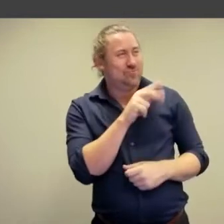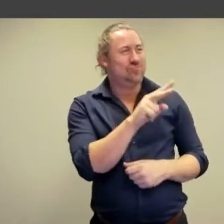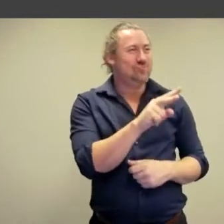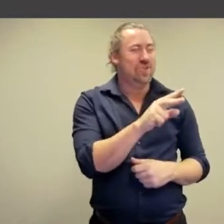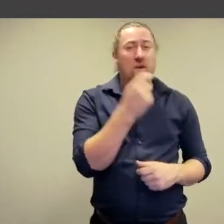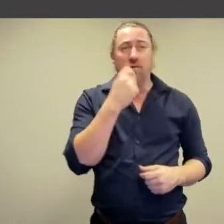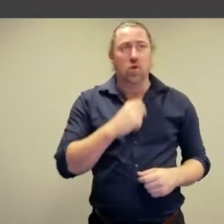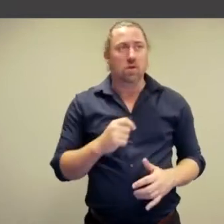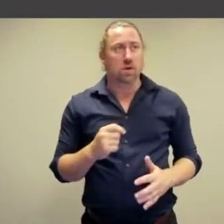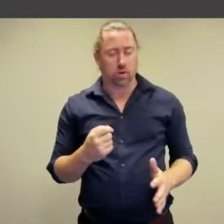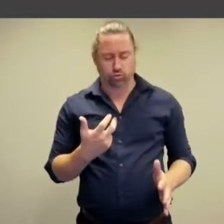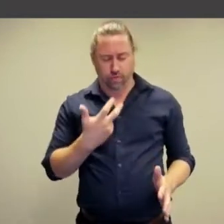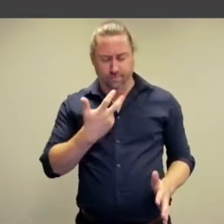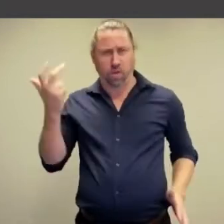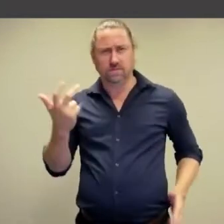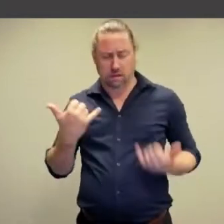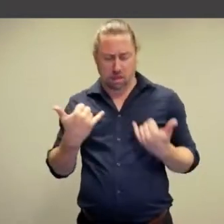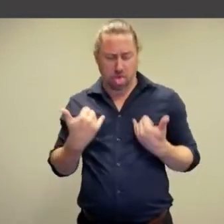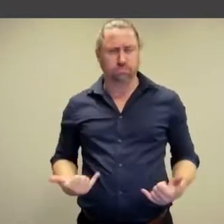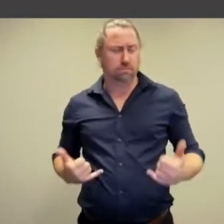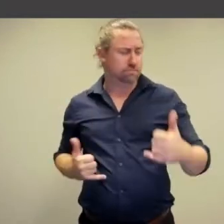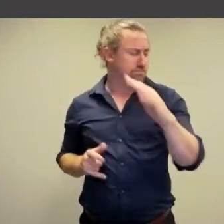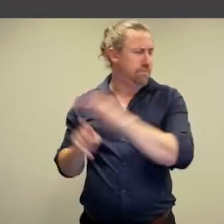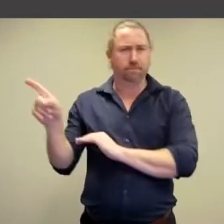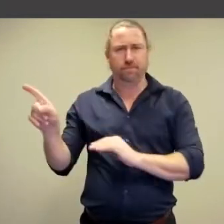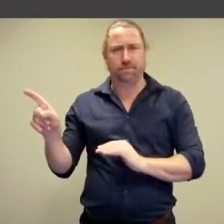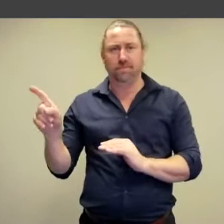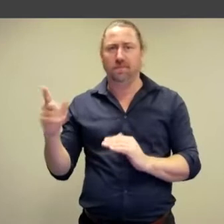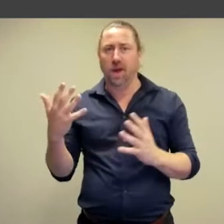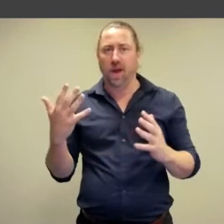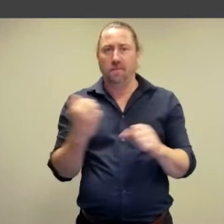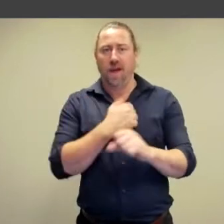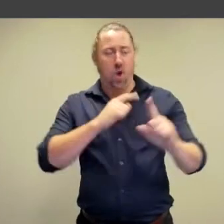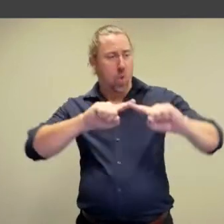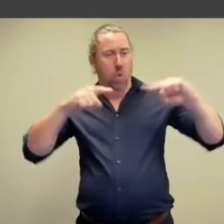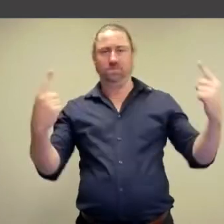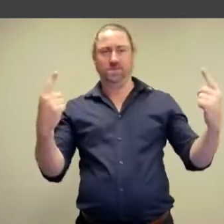absolutely revolting and can't wait to get out of the room